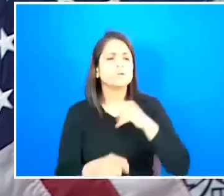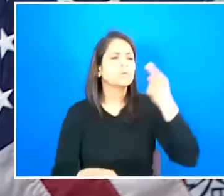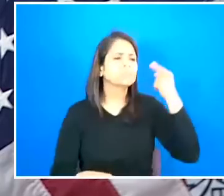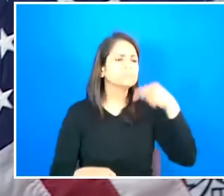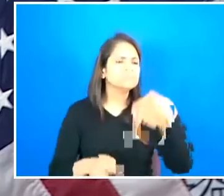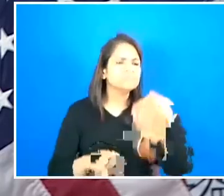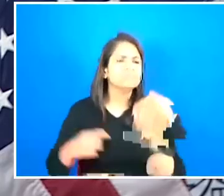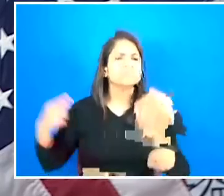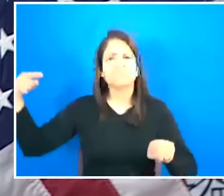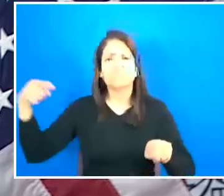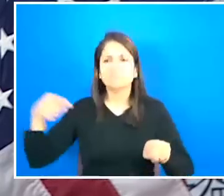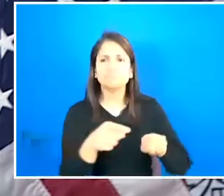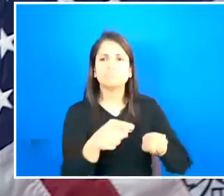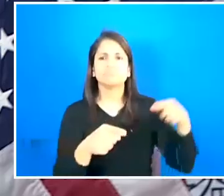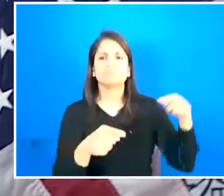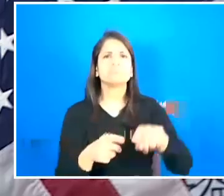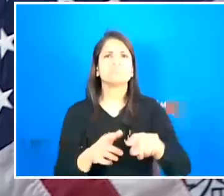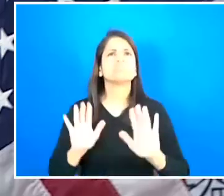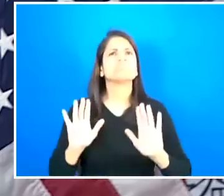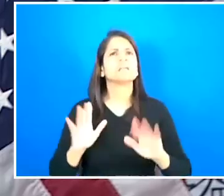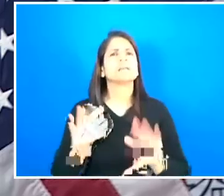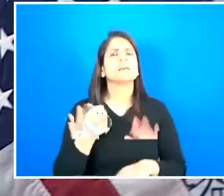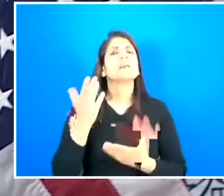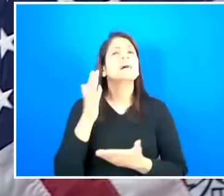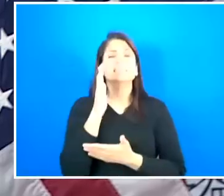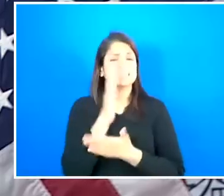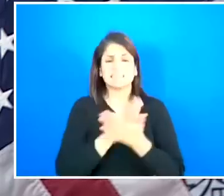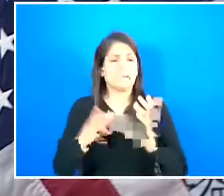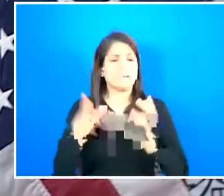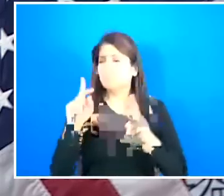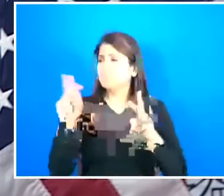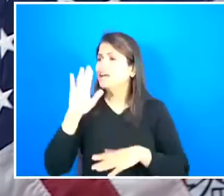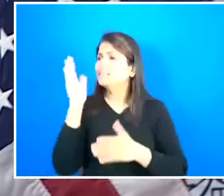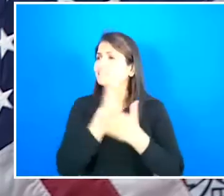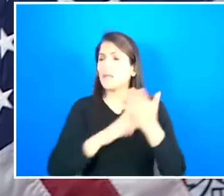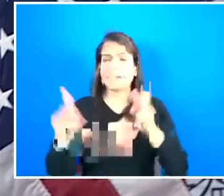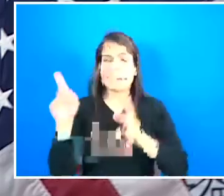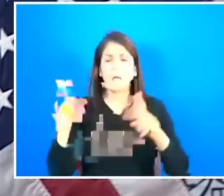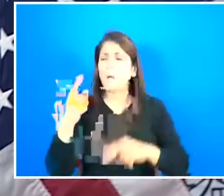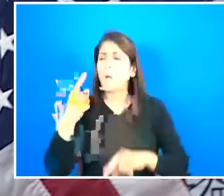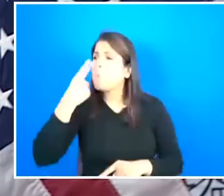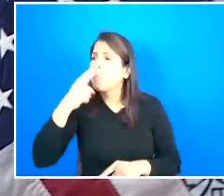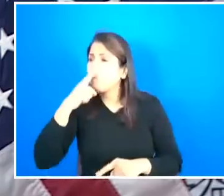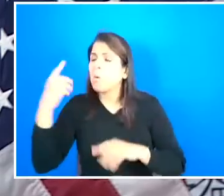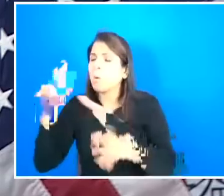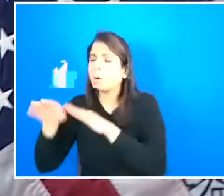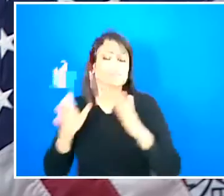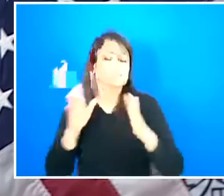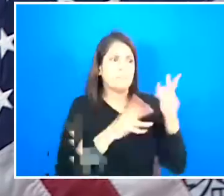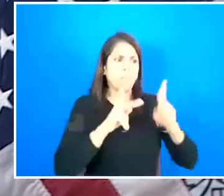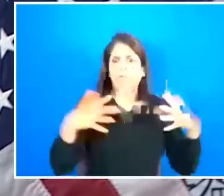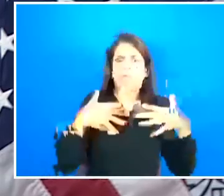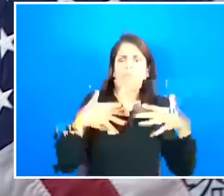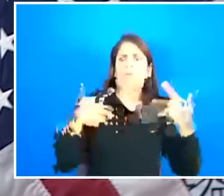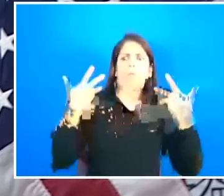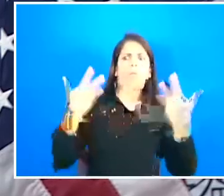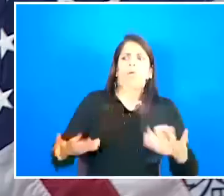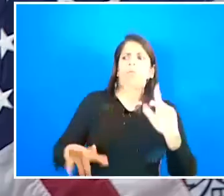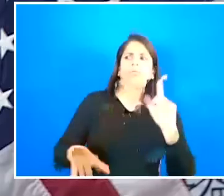AND I TINHKO SME PEPLOERE AOI GNG TO BE MORE READY TO GO BACK TO THE SUBWAYS. EVENTUALLY I BELIEVE WE'RE NEW YORKERS. WE'RE ALL GOING